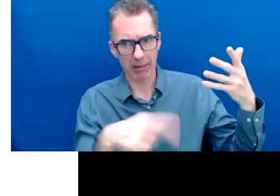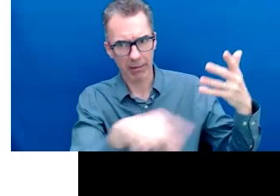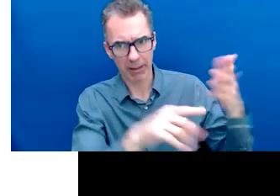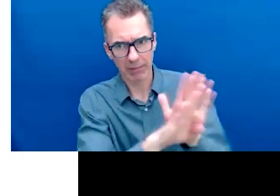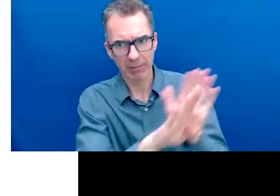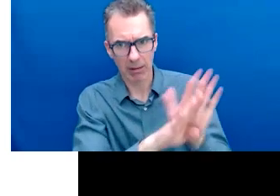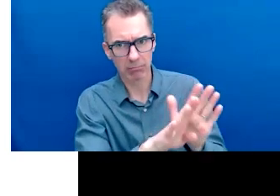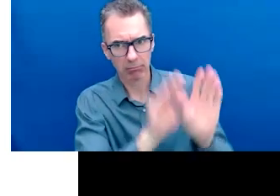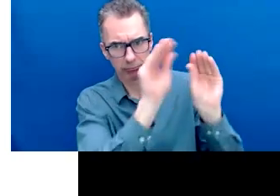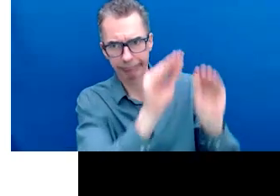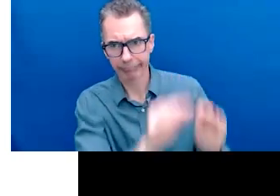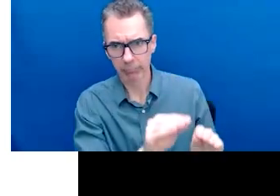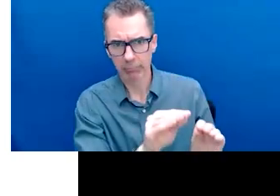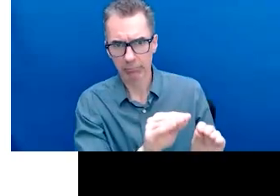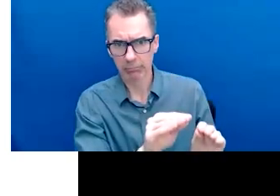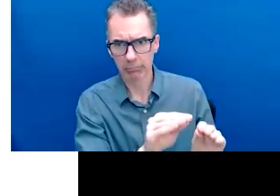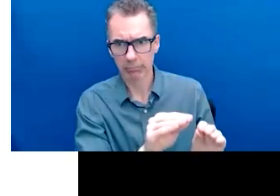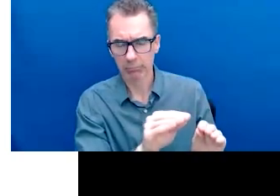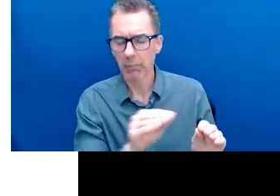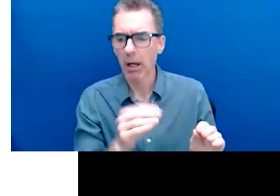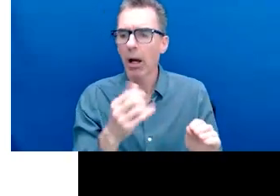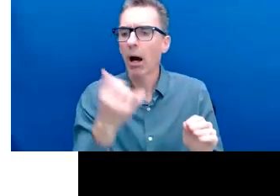But yeah, that's, that's currently under development.